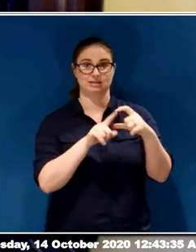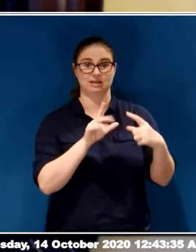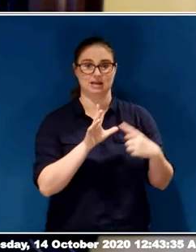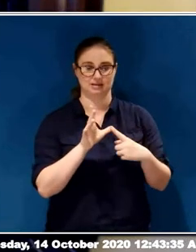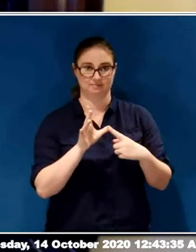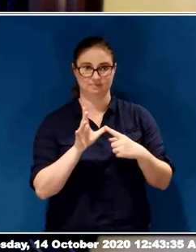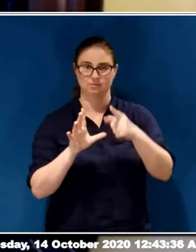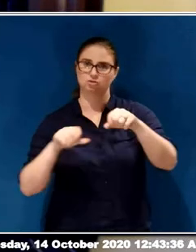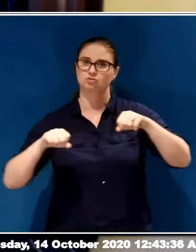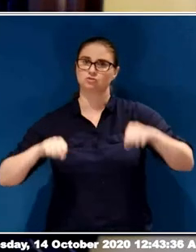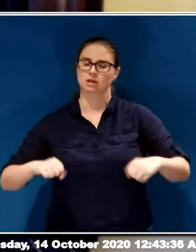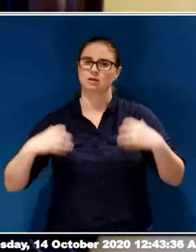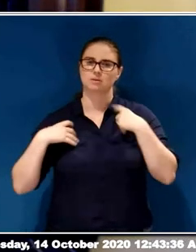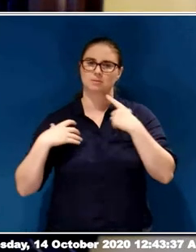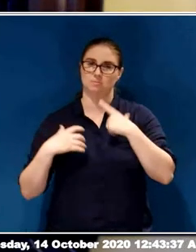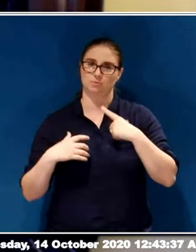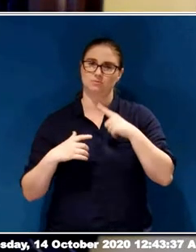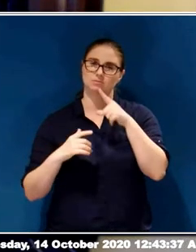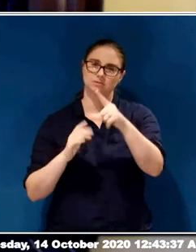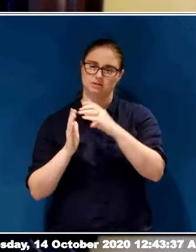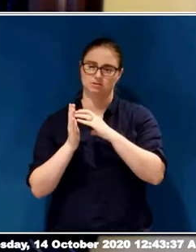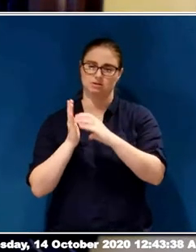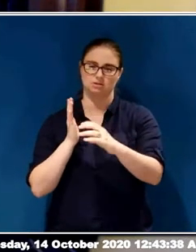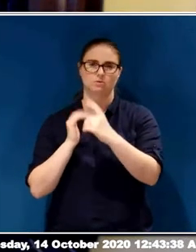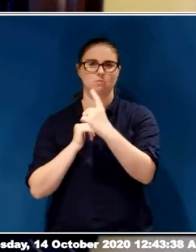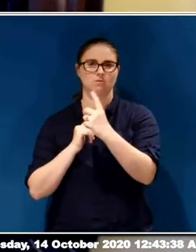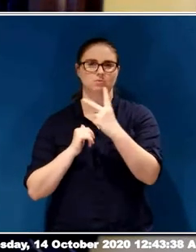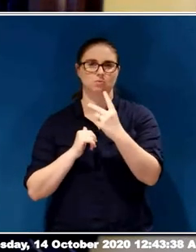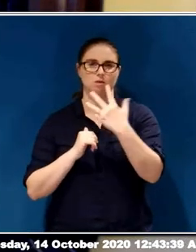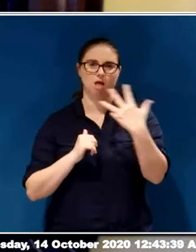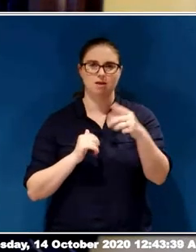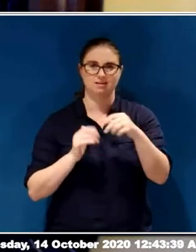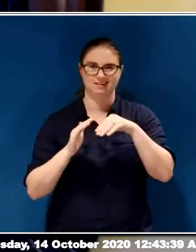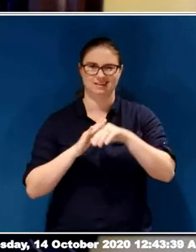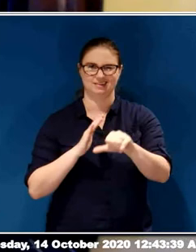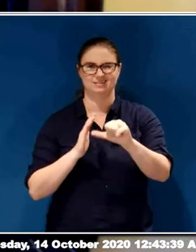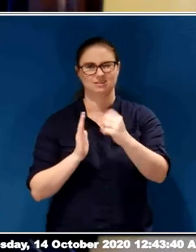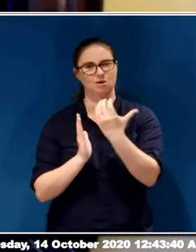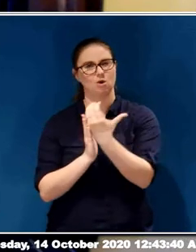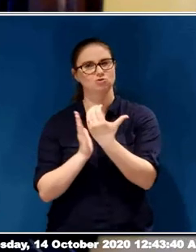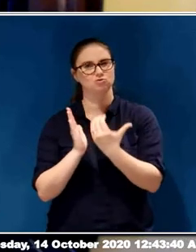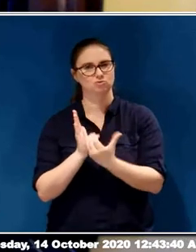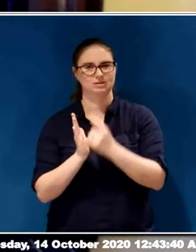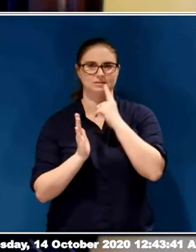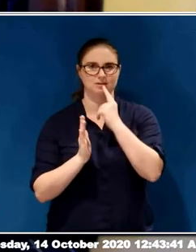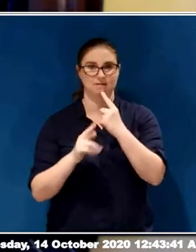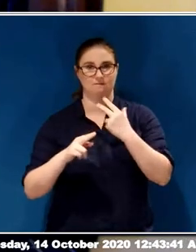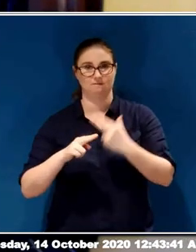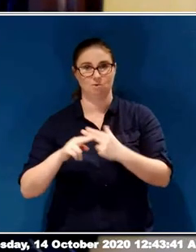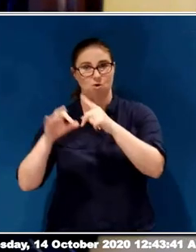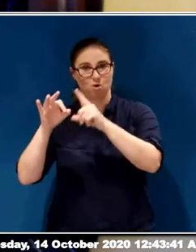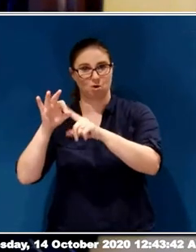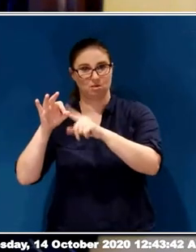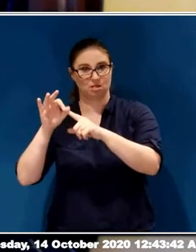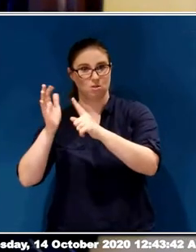event of inconsistency between State and Commonwealth laws, Commonwealth laws prevail? DR de BRUIN: Absolutely.